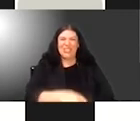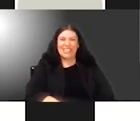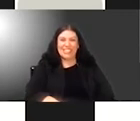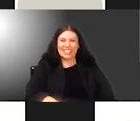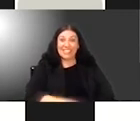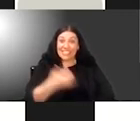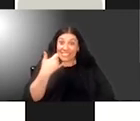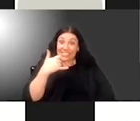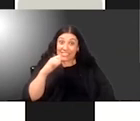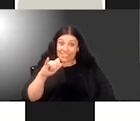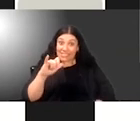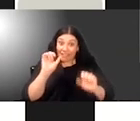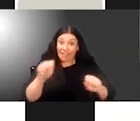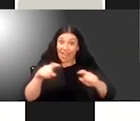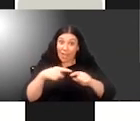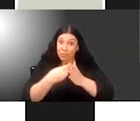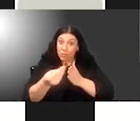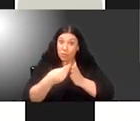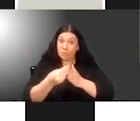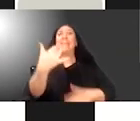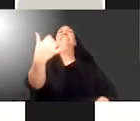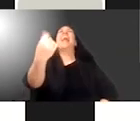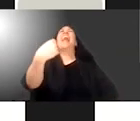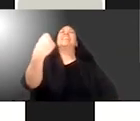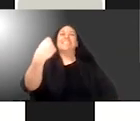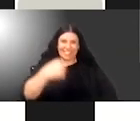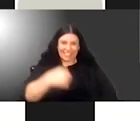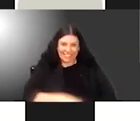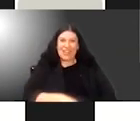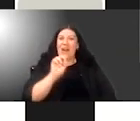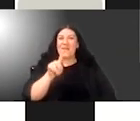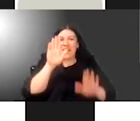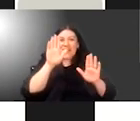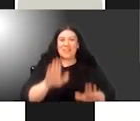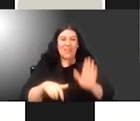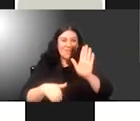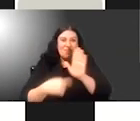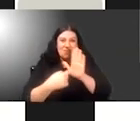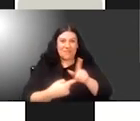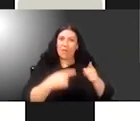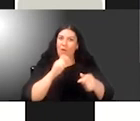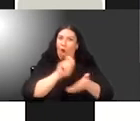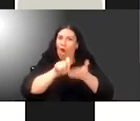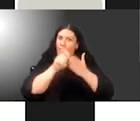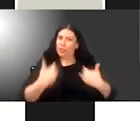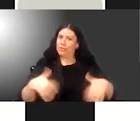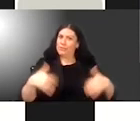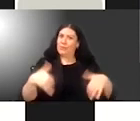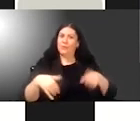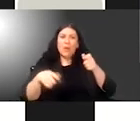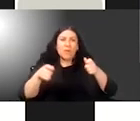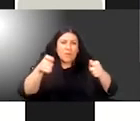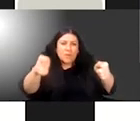I can't. It's called "an unrepentant memoir of a disability rights activist."